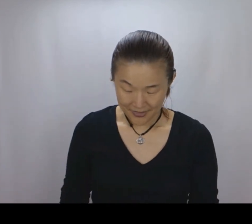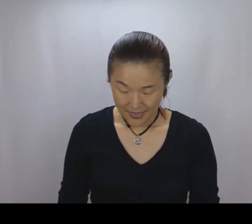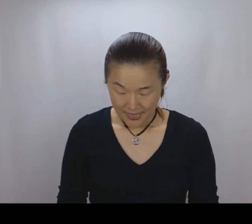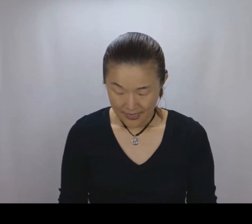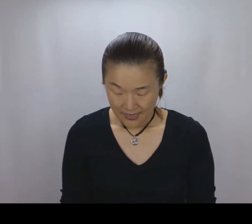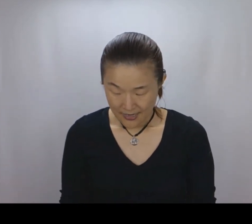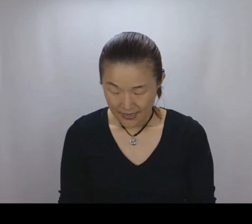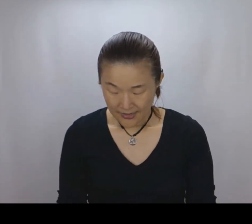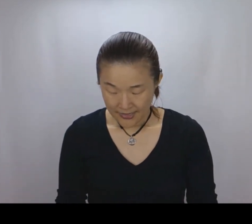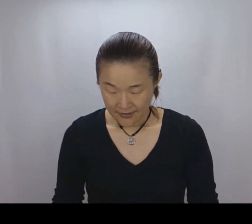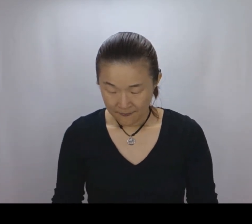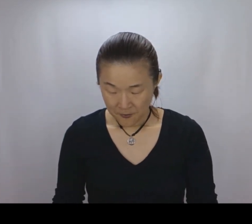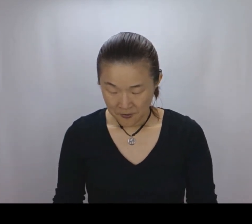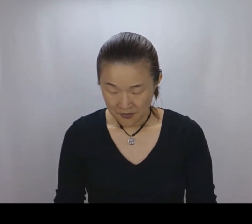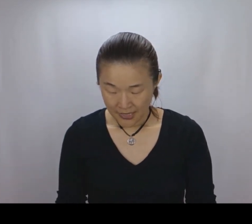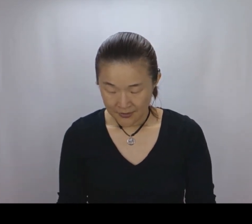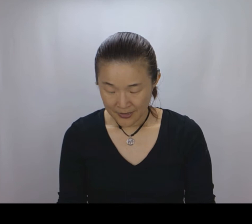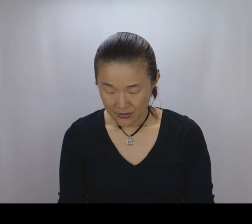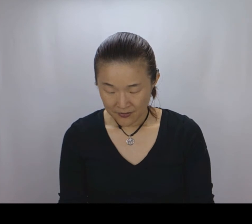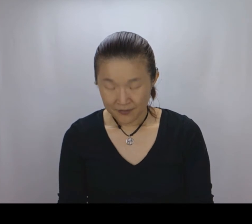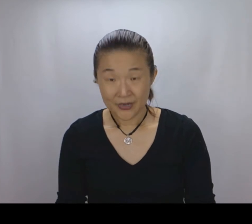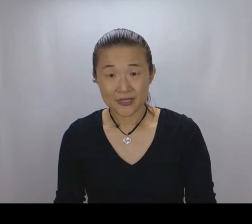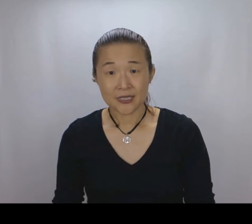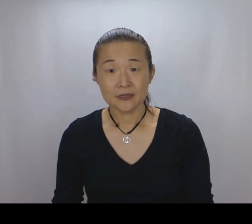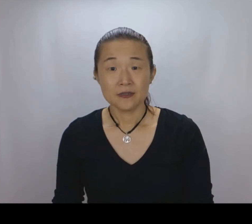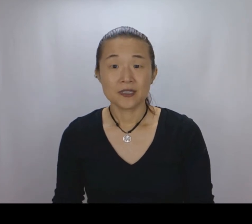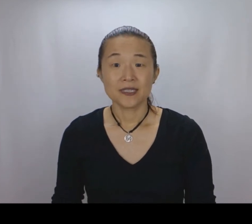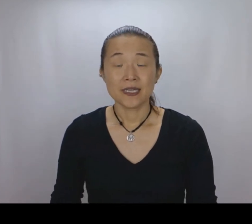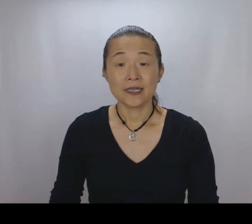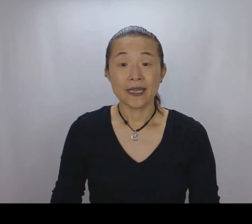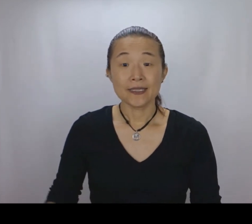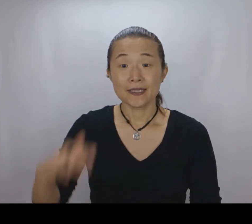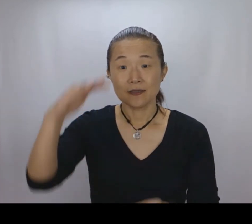Then for last round of comparison, you can say less.